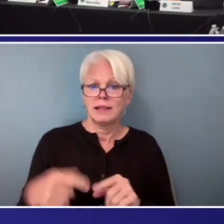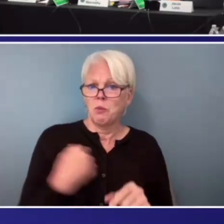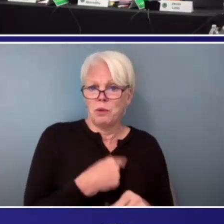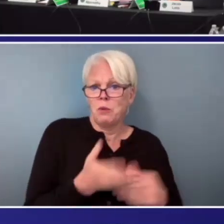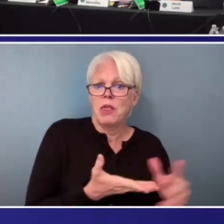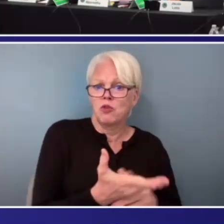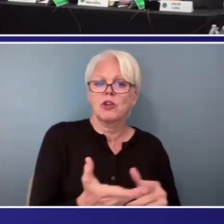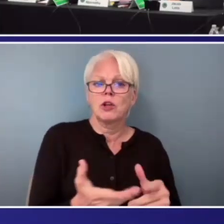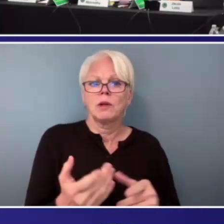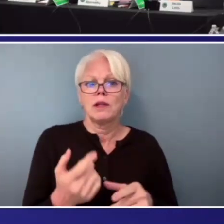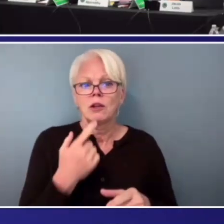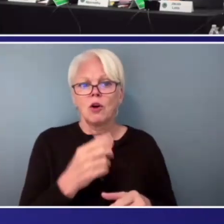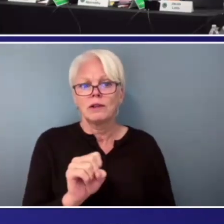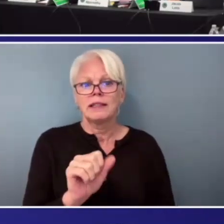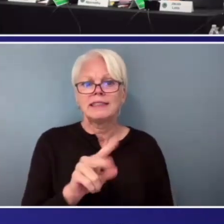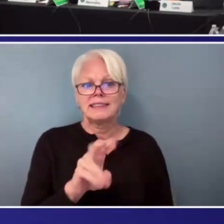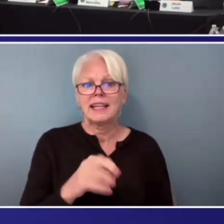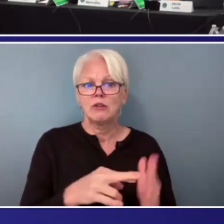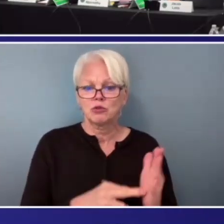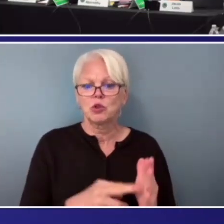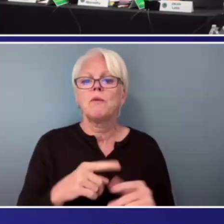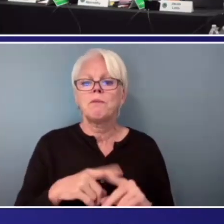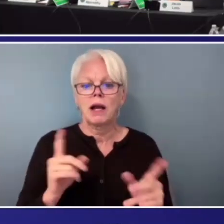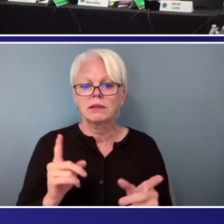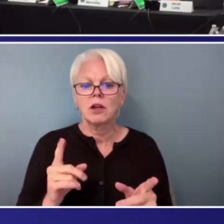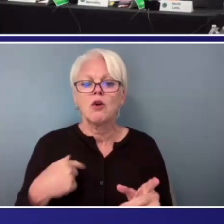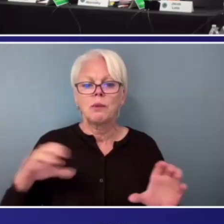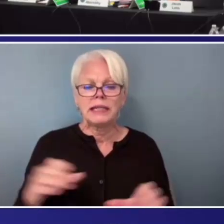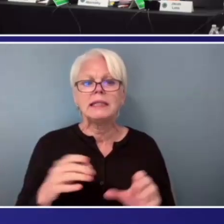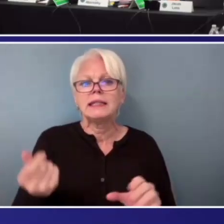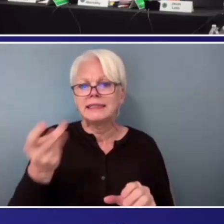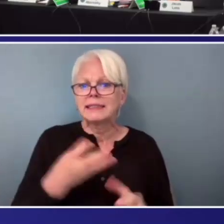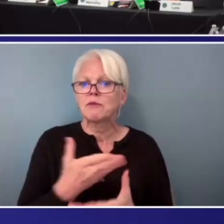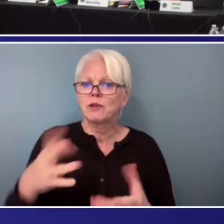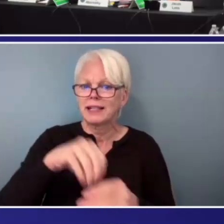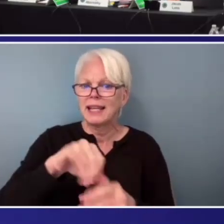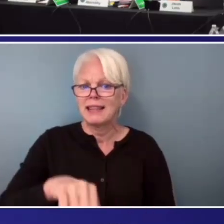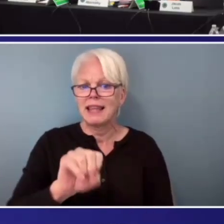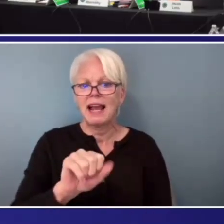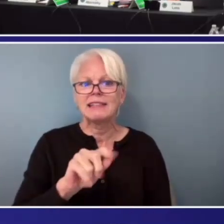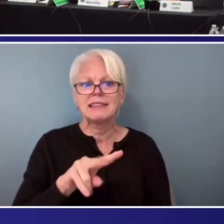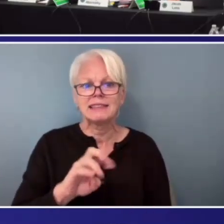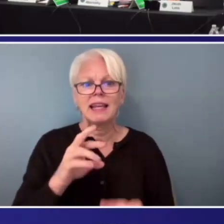it was it's called the SAVE Rule. But we had done a number of things in that SAVE Rule, restructuring regulations,